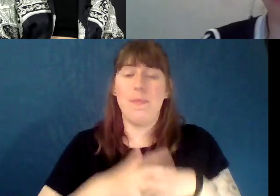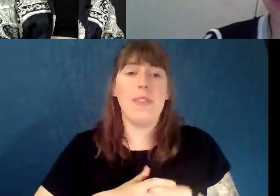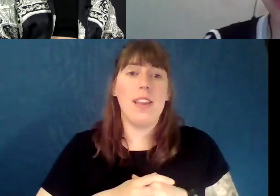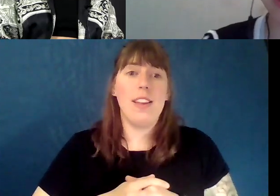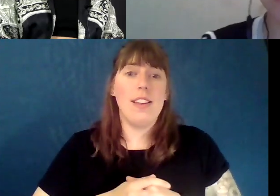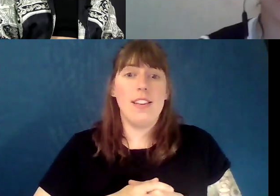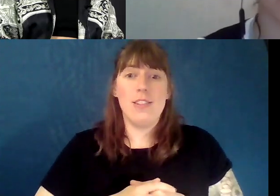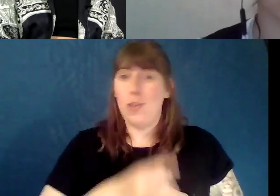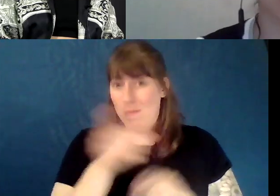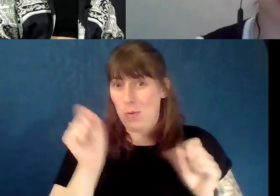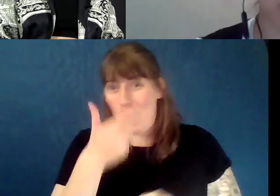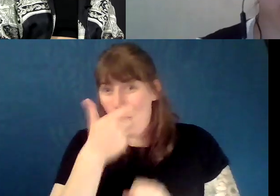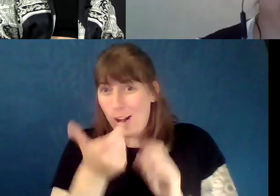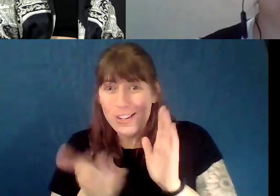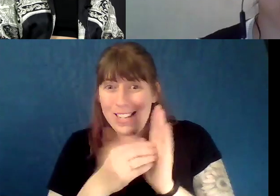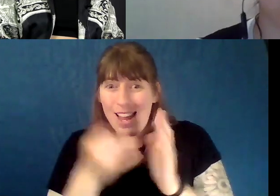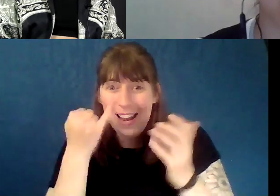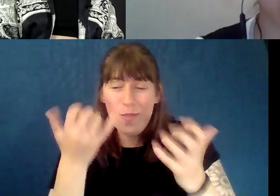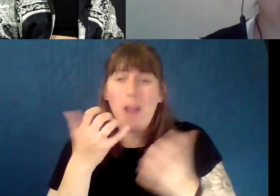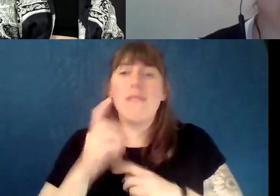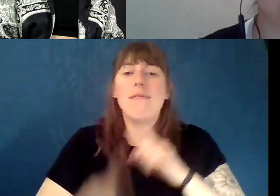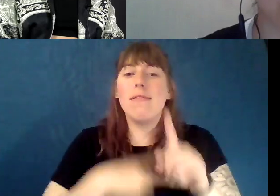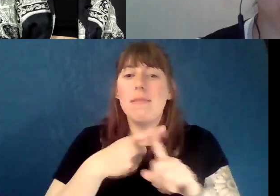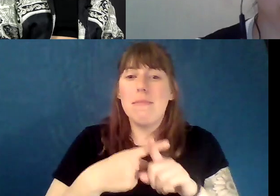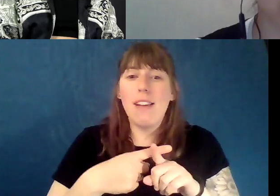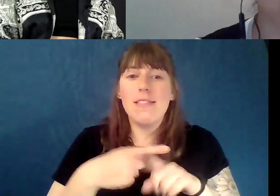watch it again. And also, I want to thank the Richmond Art Gallery, of course, for